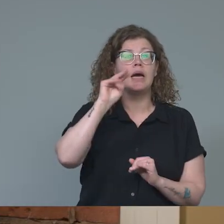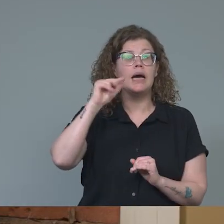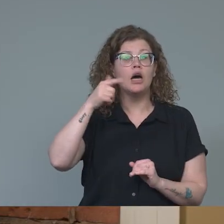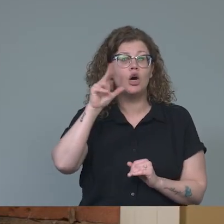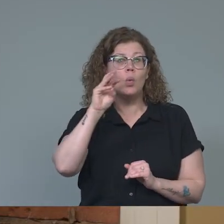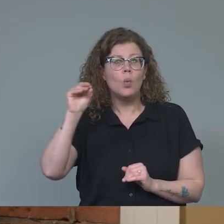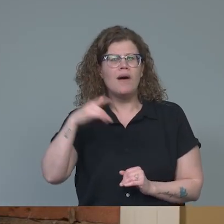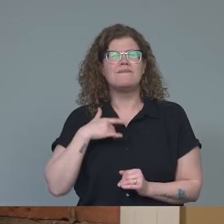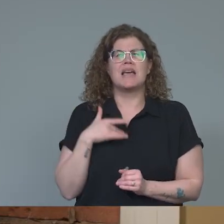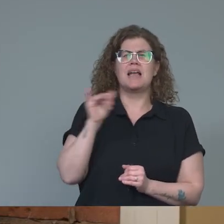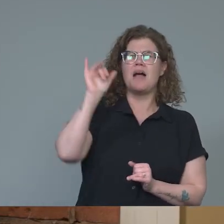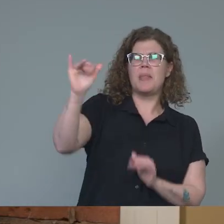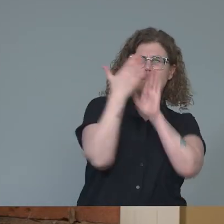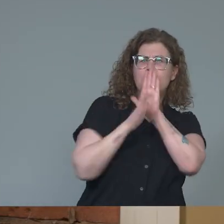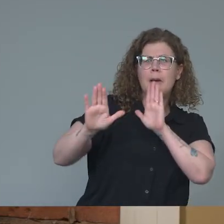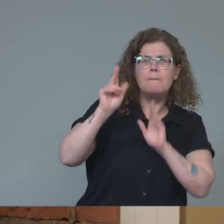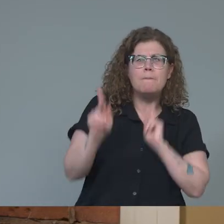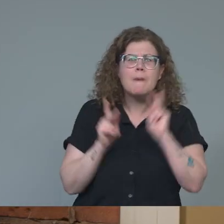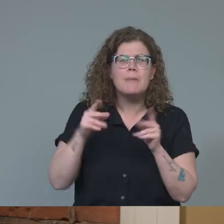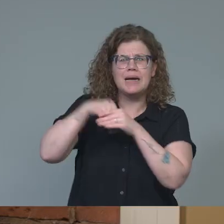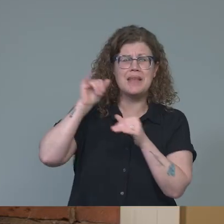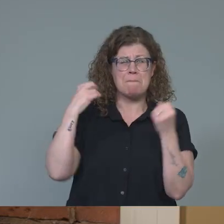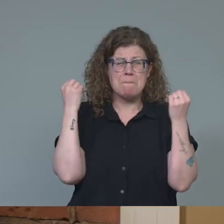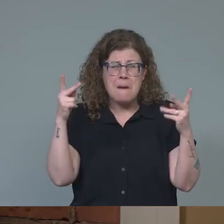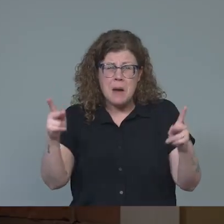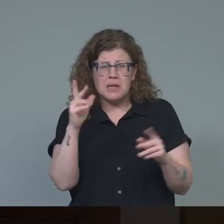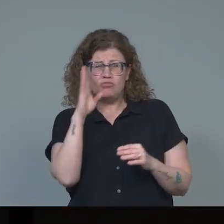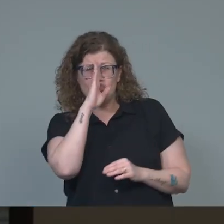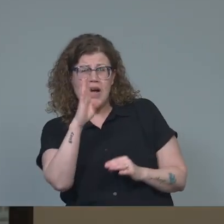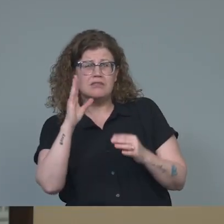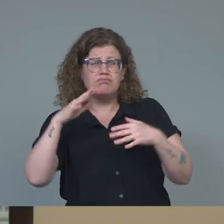the final artwork and feel like they have a sense of belonging and connection.